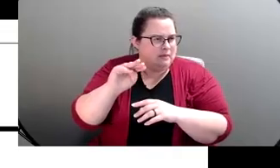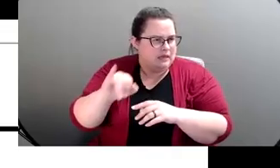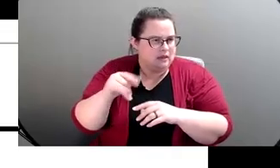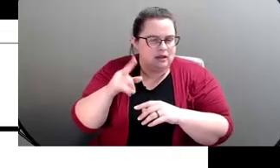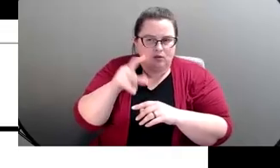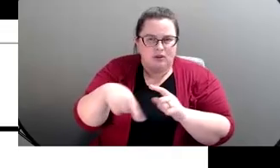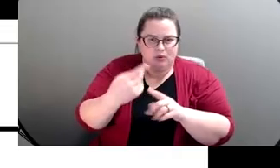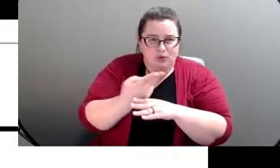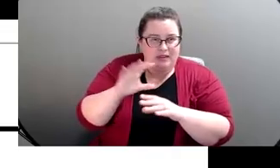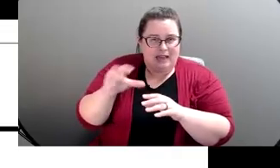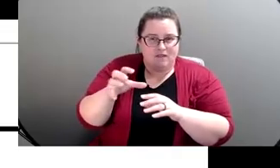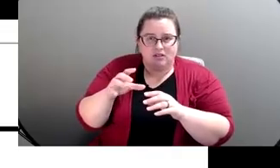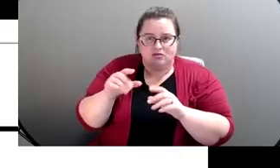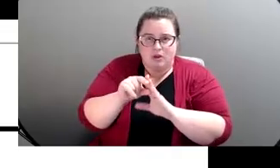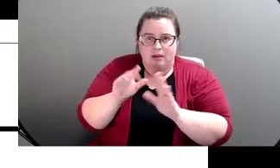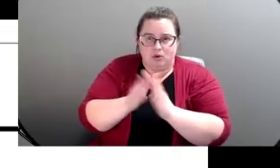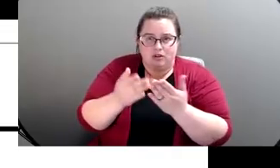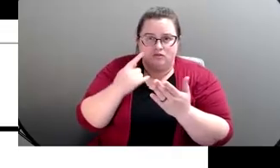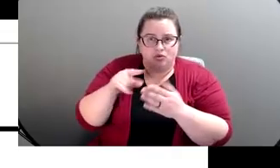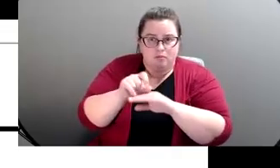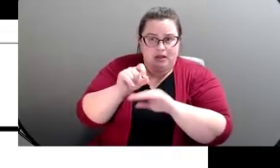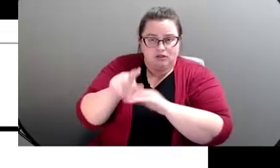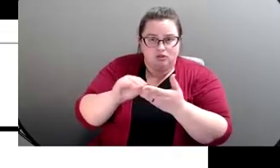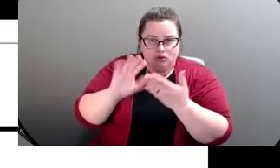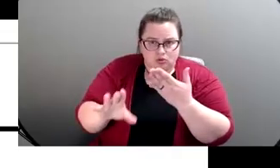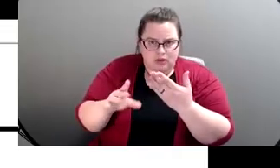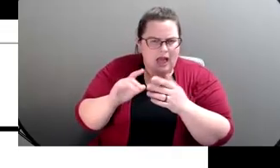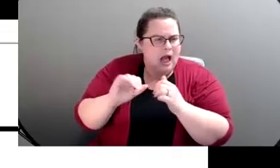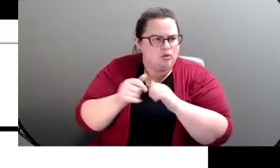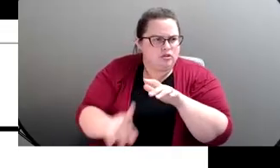So when you send a message to a student in Canvas,